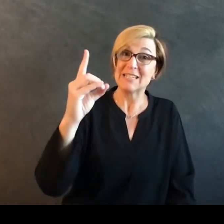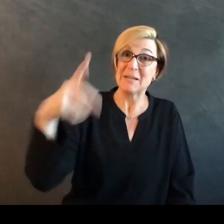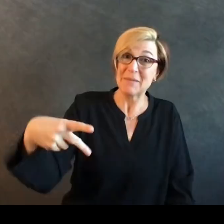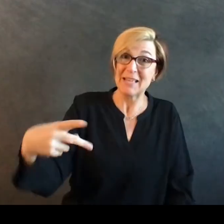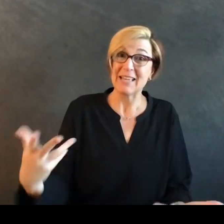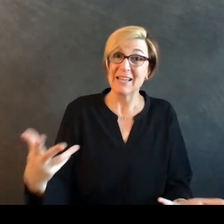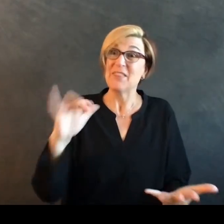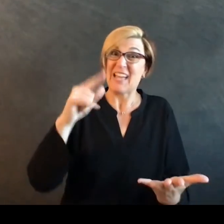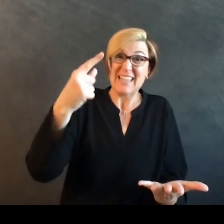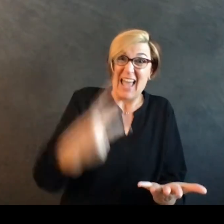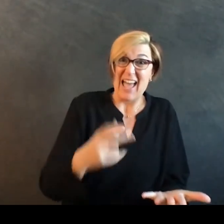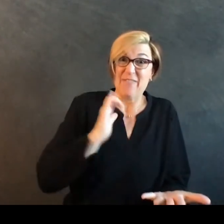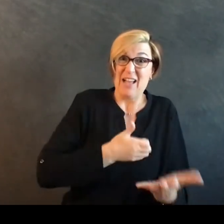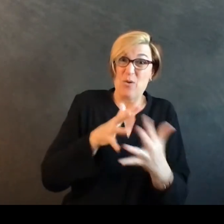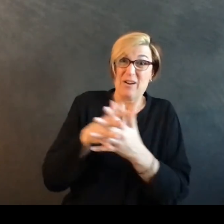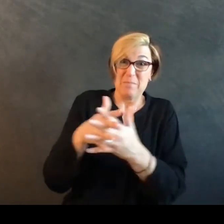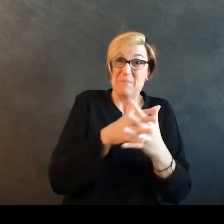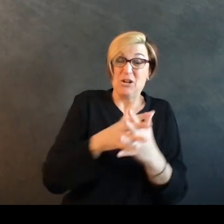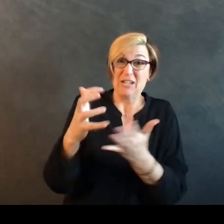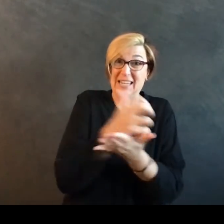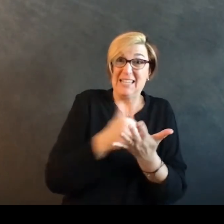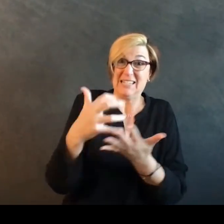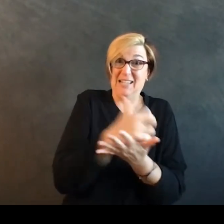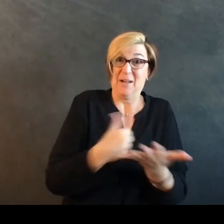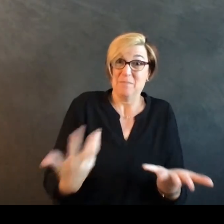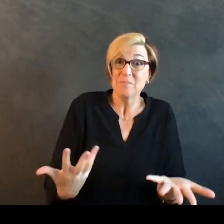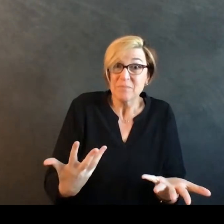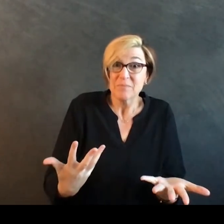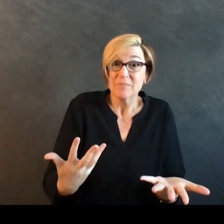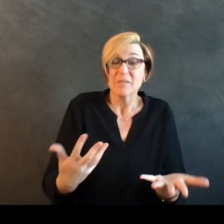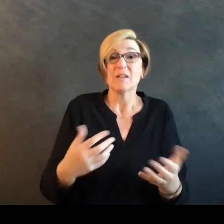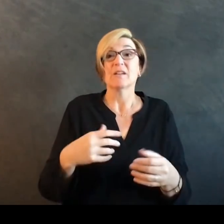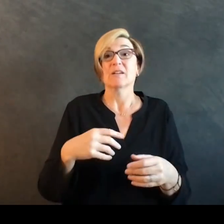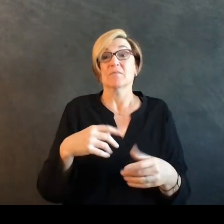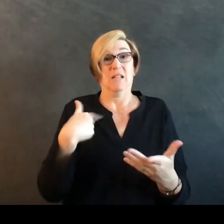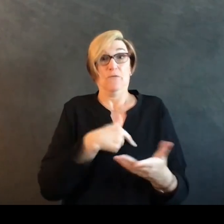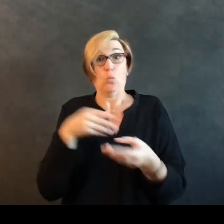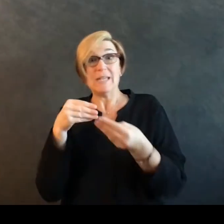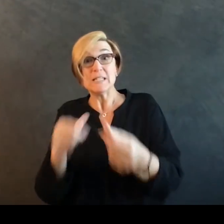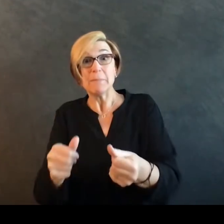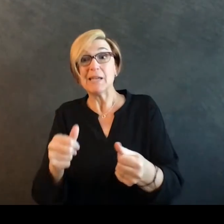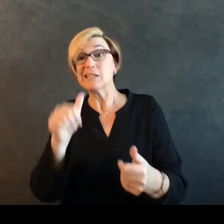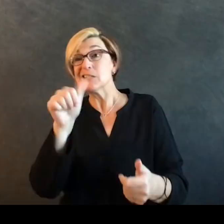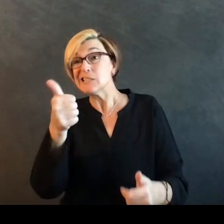to support 10 trillion or 11 trillion I think that's a significant investment